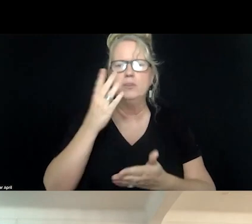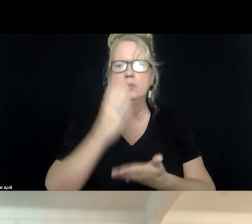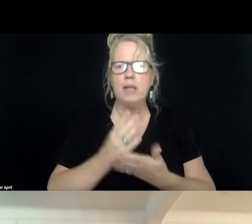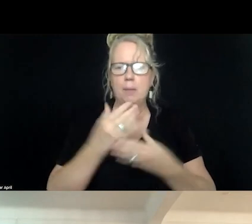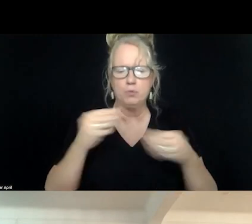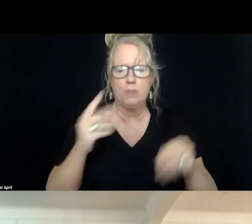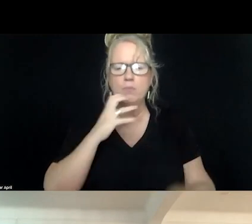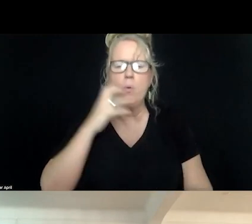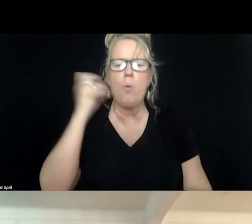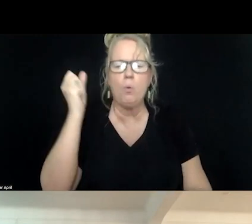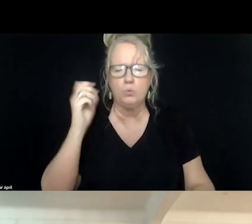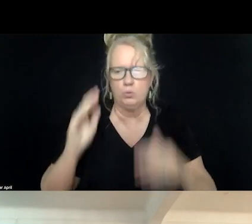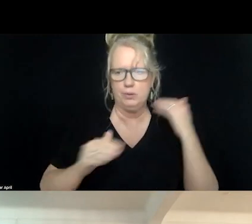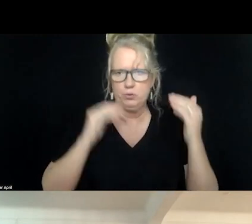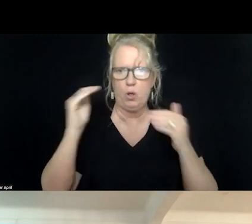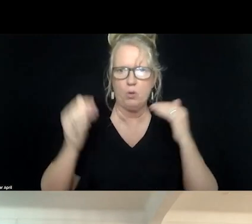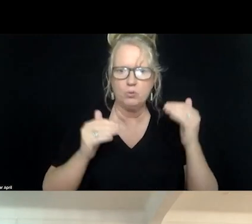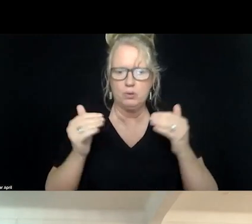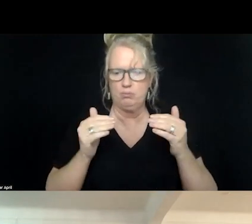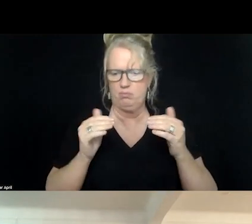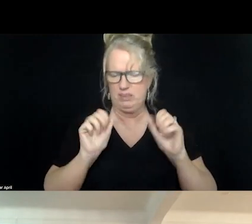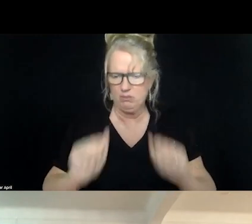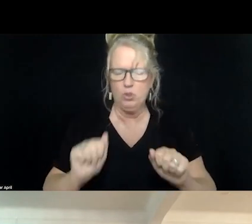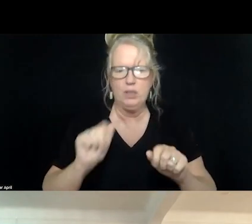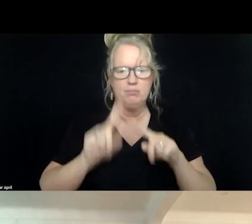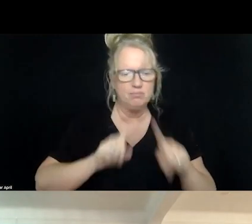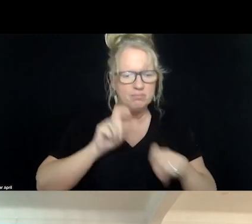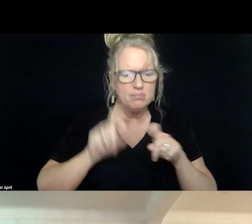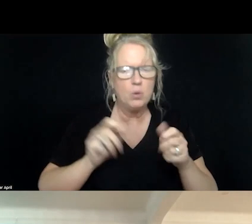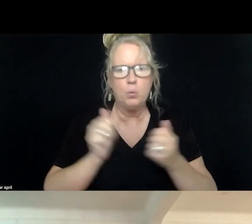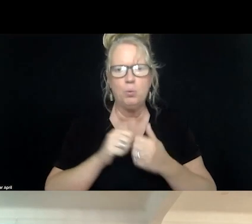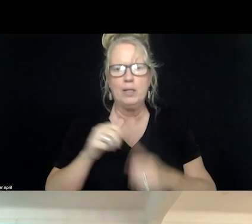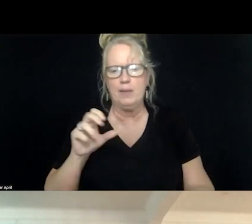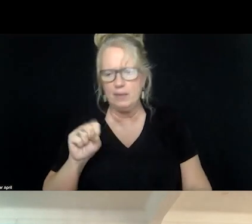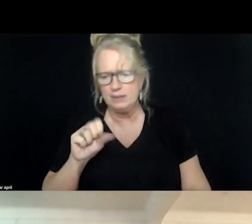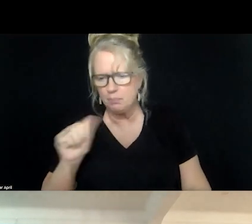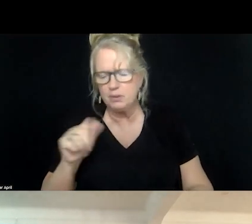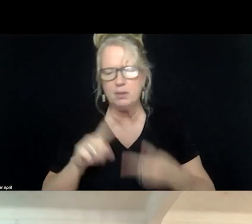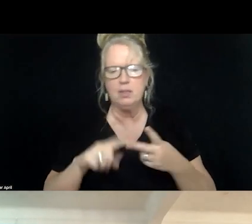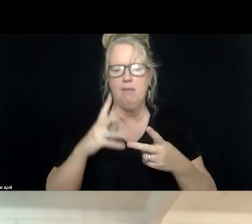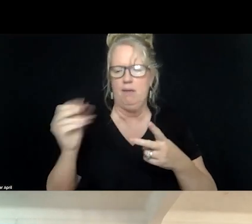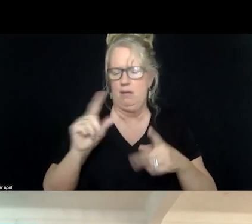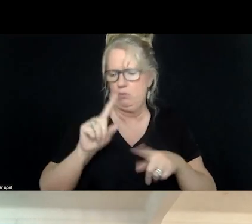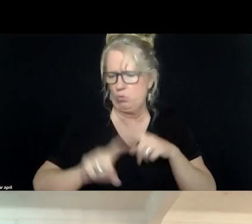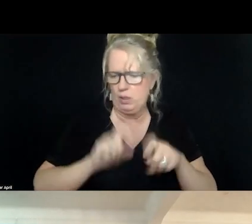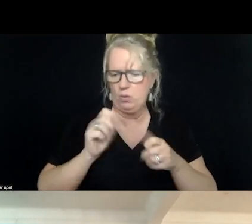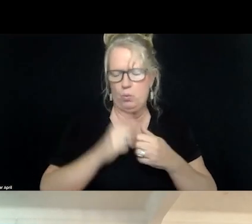ADULTS AND ASK THOSE QUESTIONS AROUND SUBSTANCE USE DISORDERS AND ASK THOSE QUESTIONS AROUND MENTAL HEALTH.